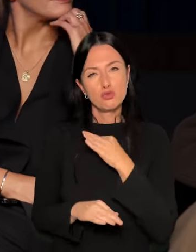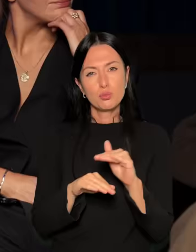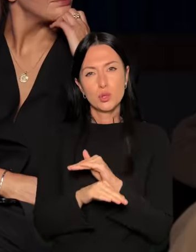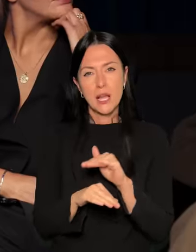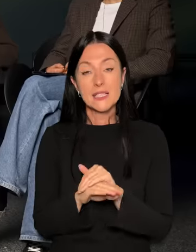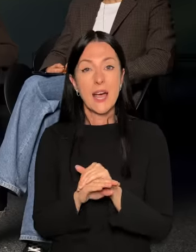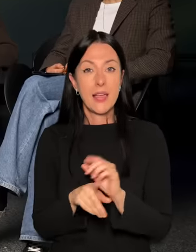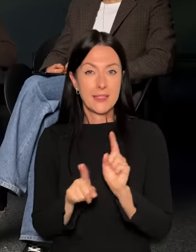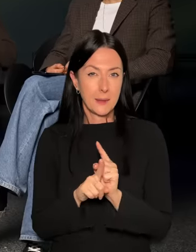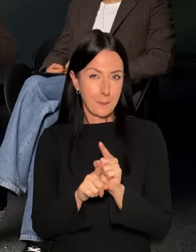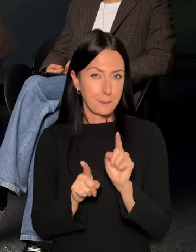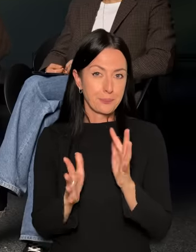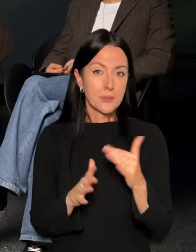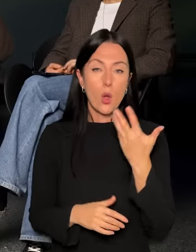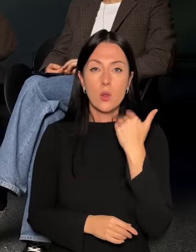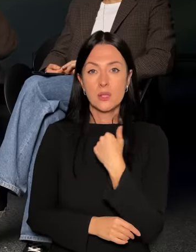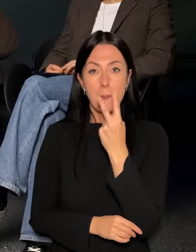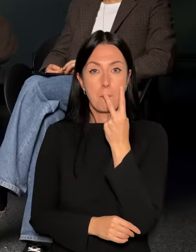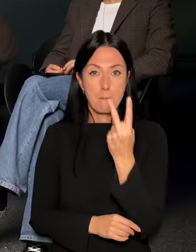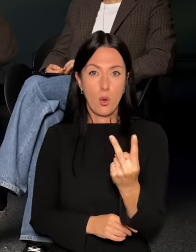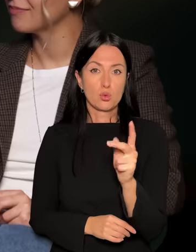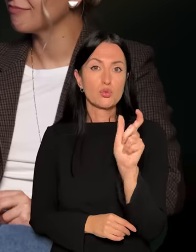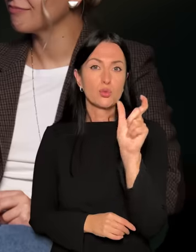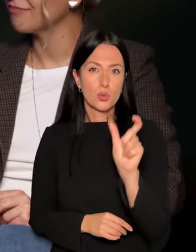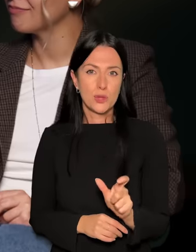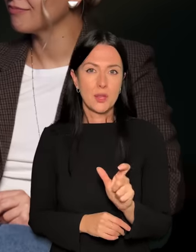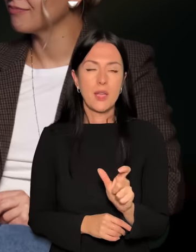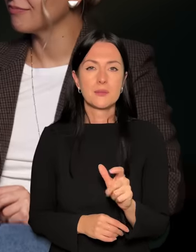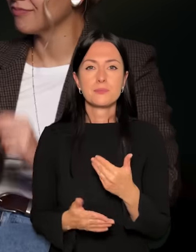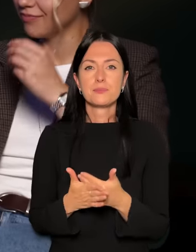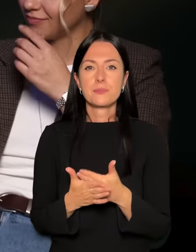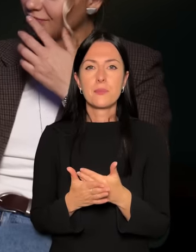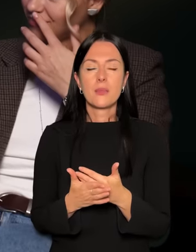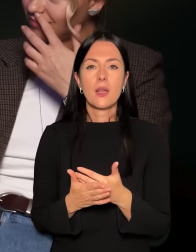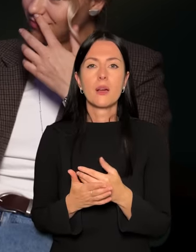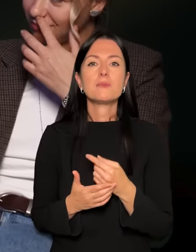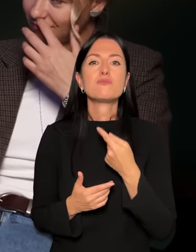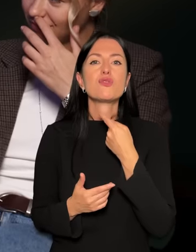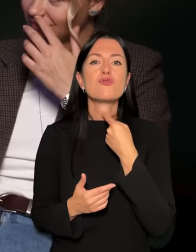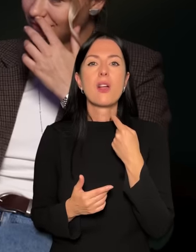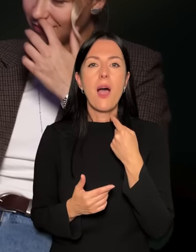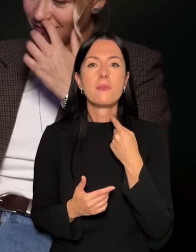Tell me, please, about something. For example, when I see people with scars on their foreheads,